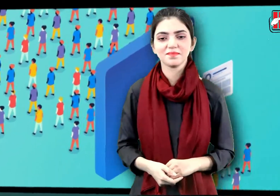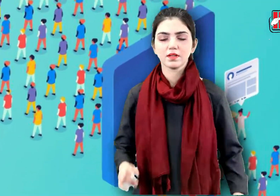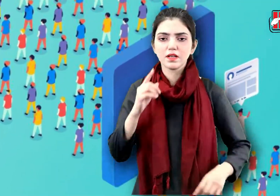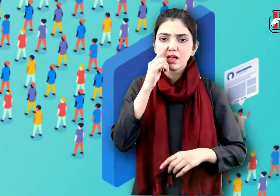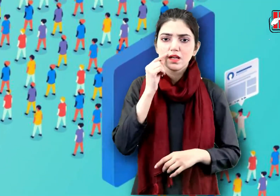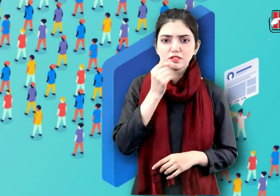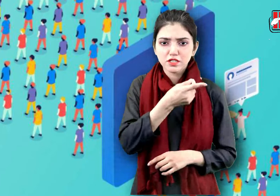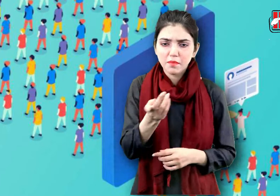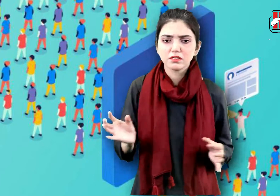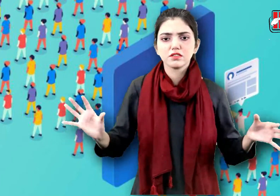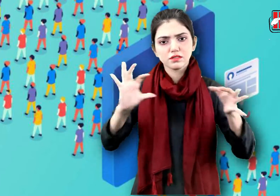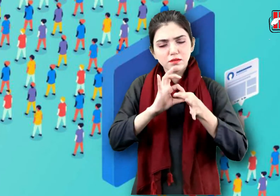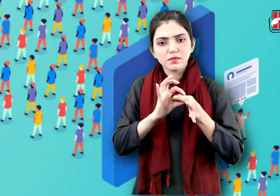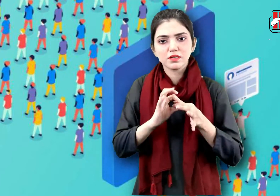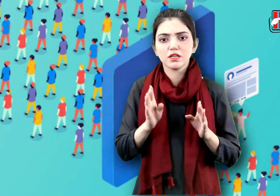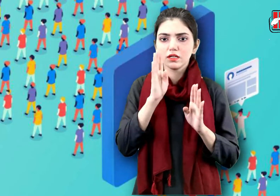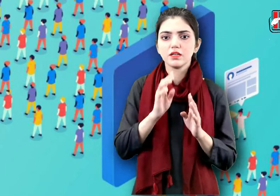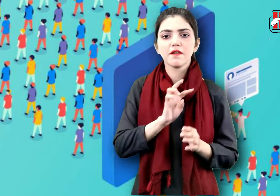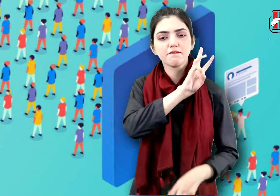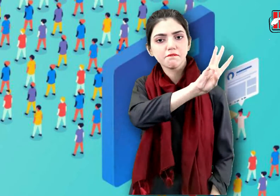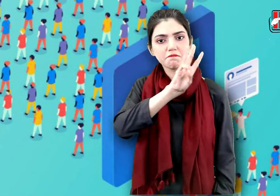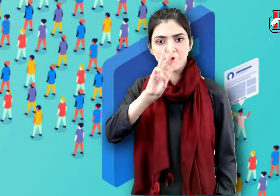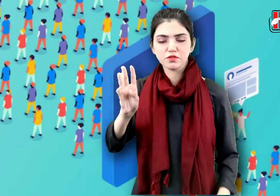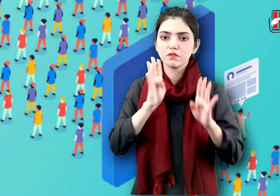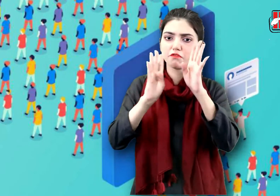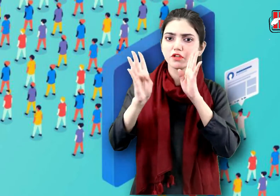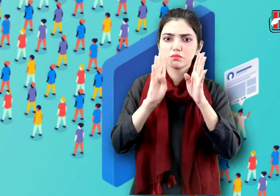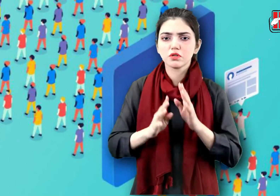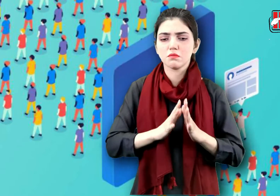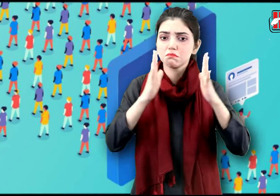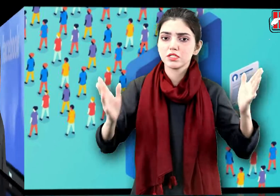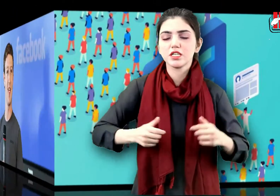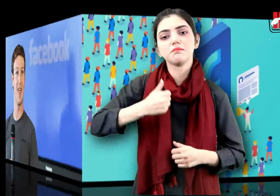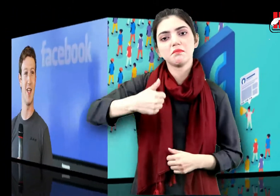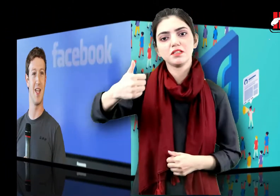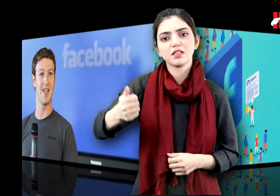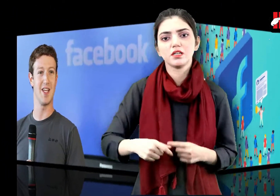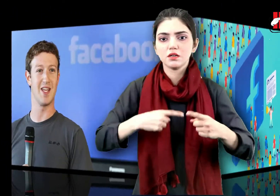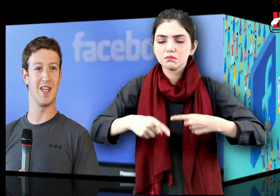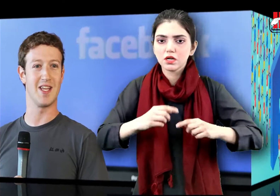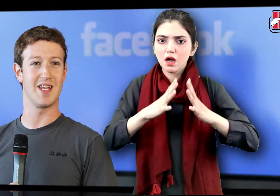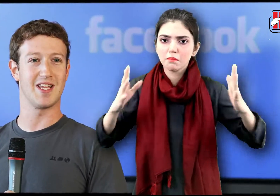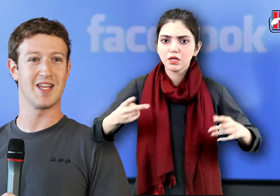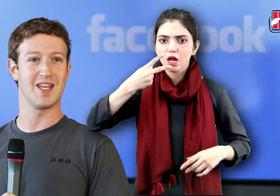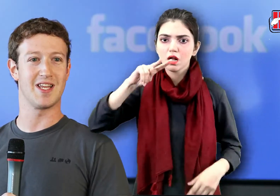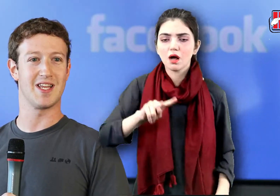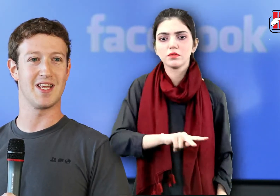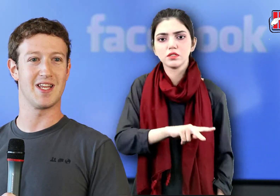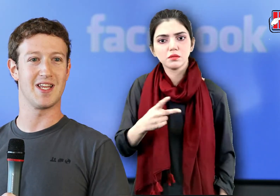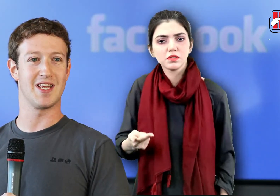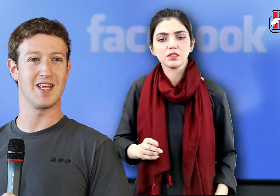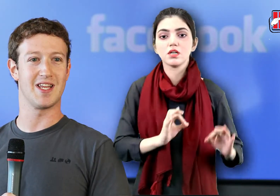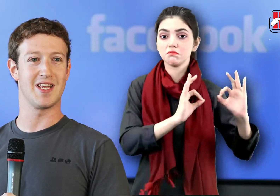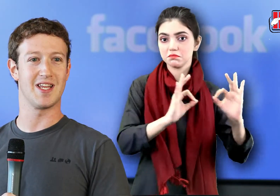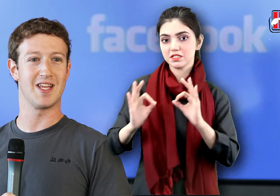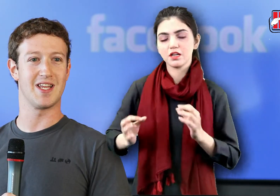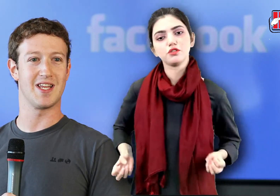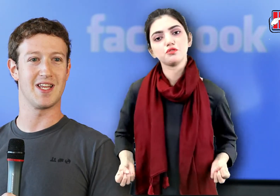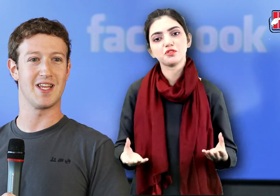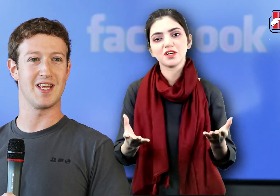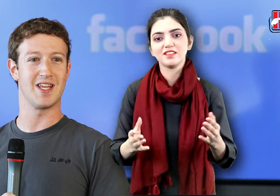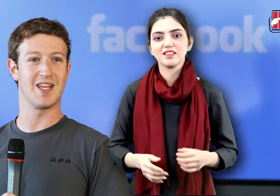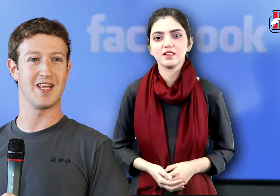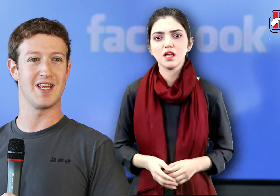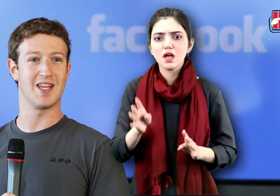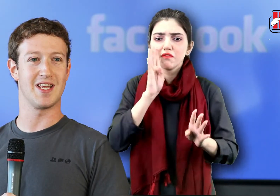The social networking site Facebook has begun preparations to rename the company for further improvement.